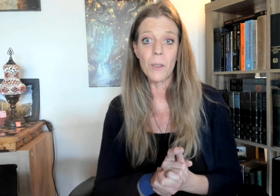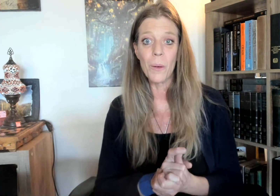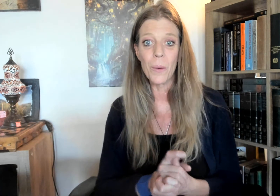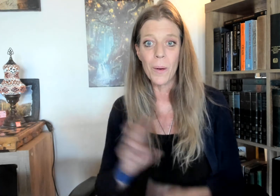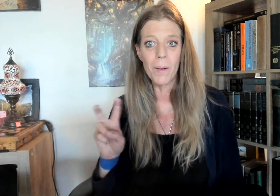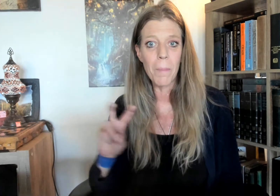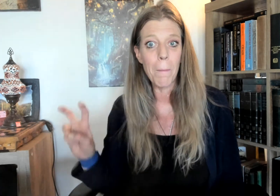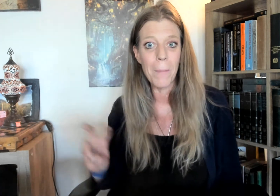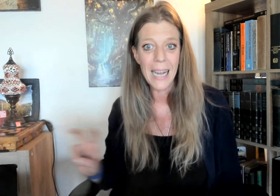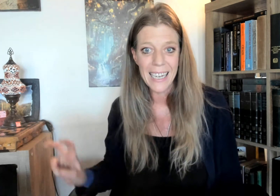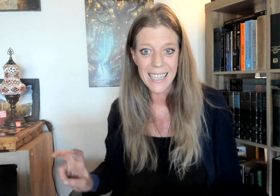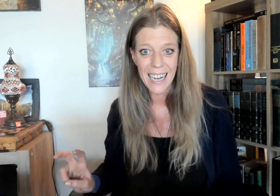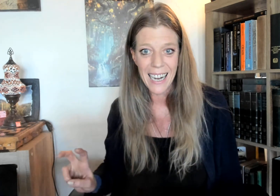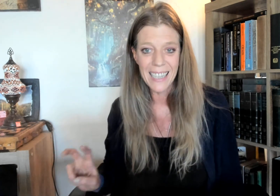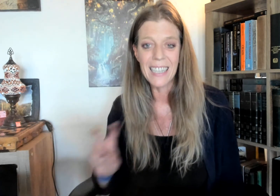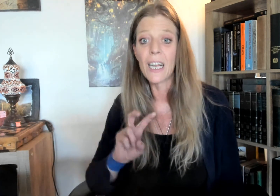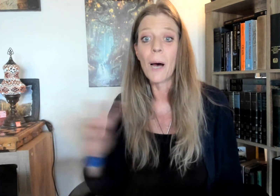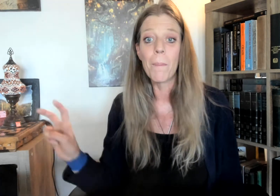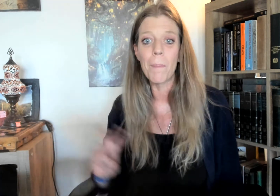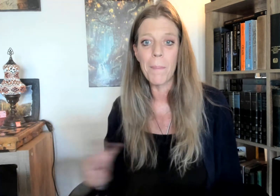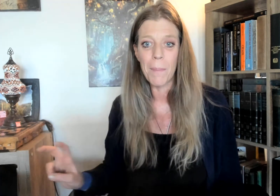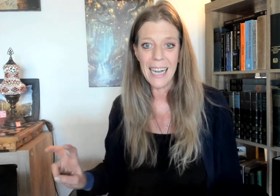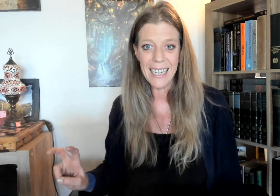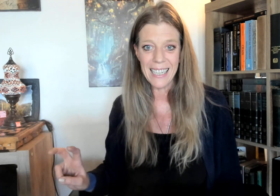Oooh! PIZZA! PIZZA.